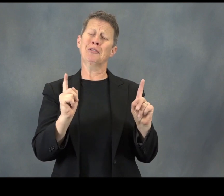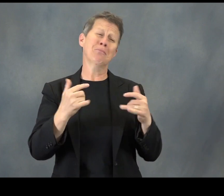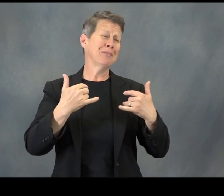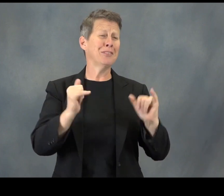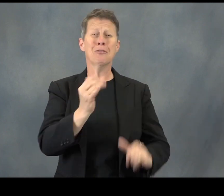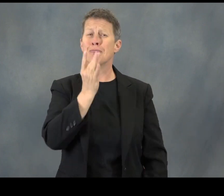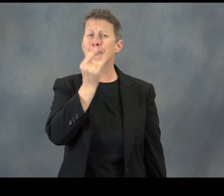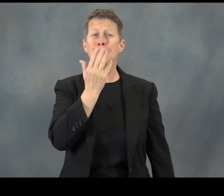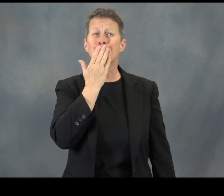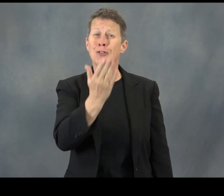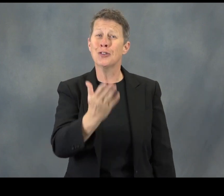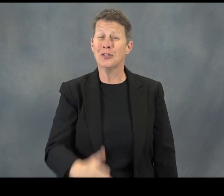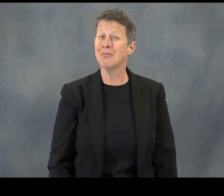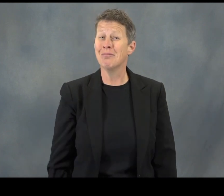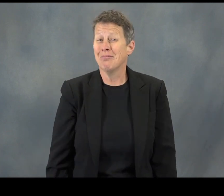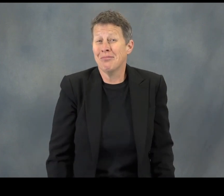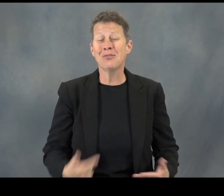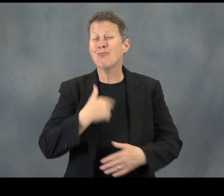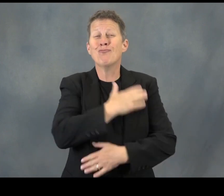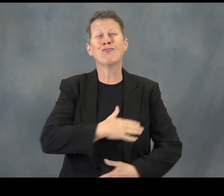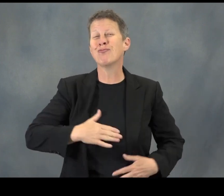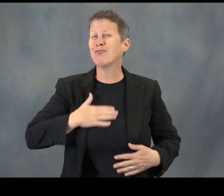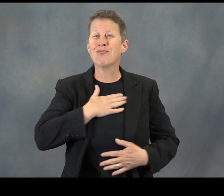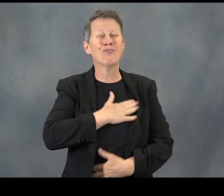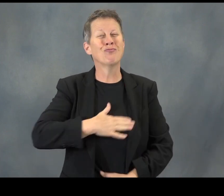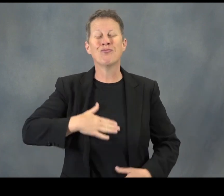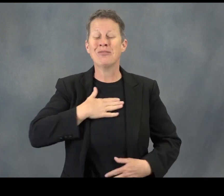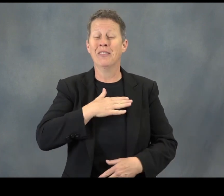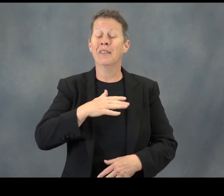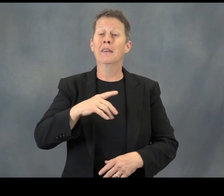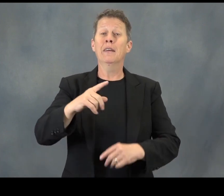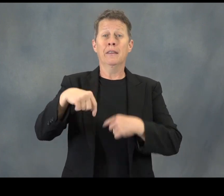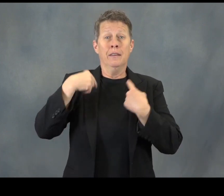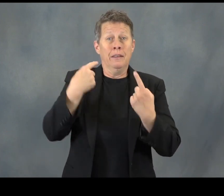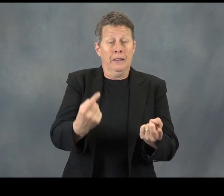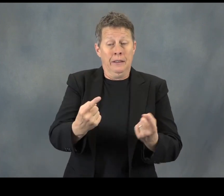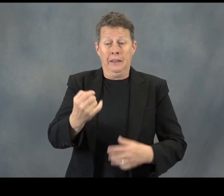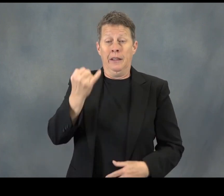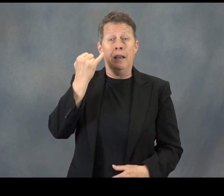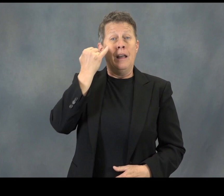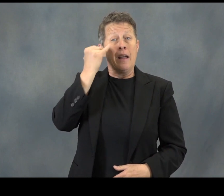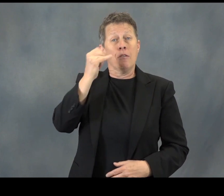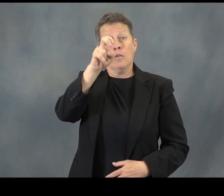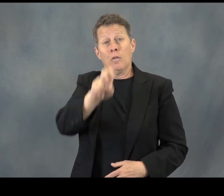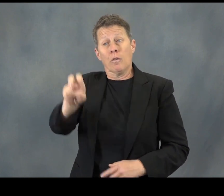but it was delicious, and we loved it! And ever since then, one of my favorite things to do